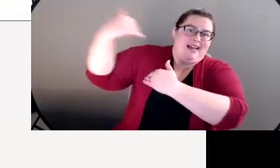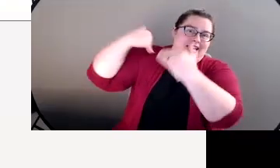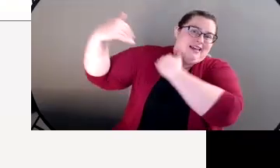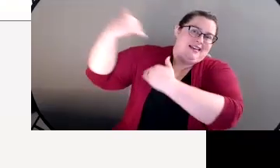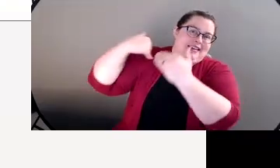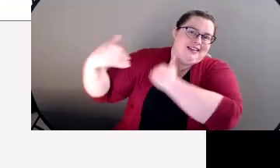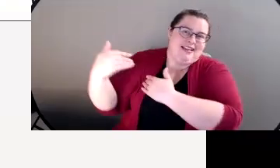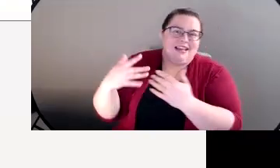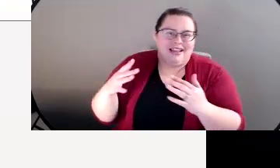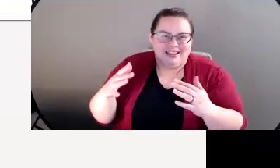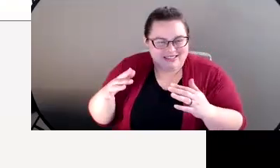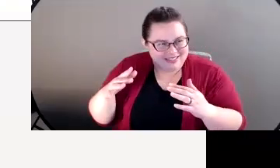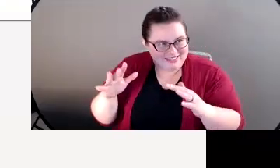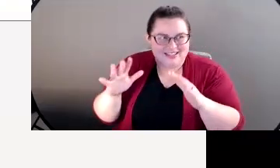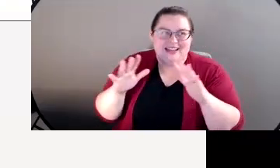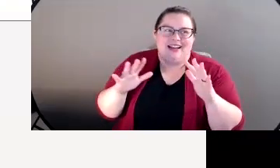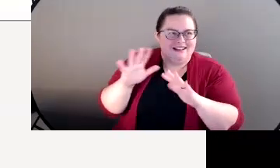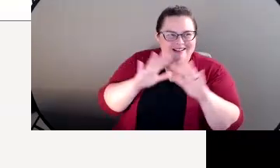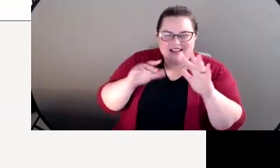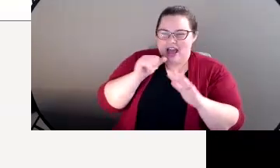you know, I'm supposed to be in this class, but I don't see it.